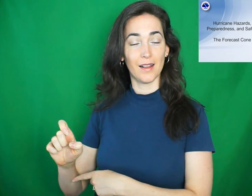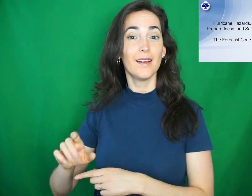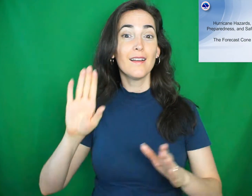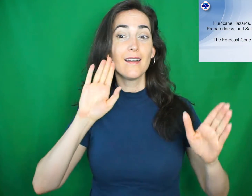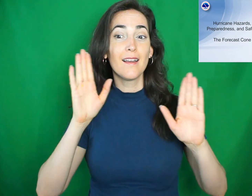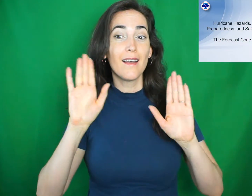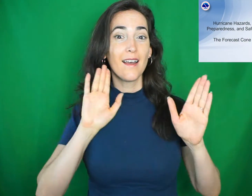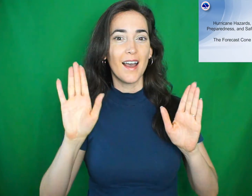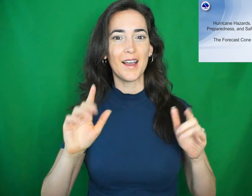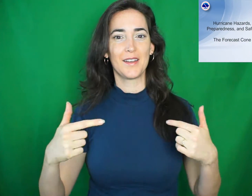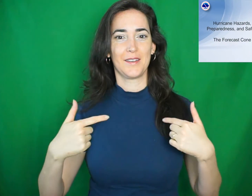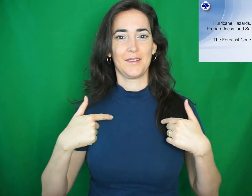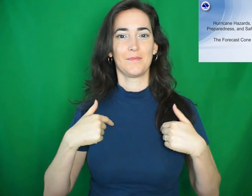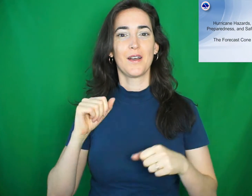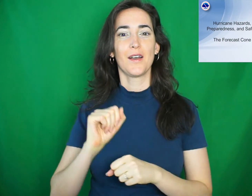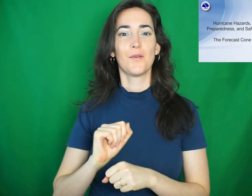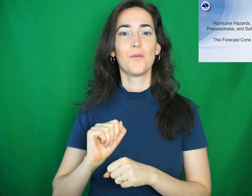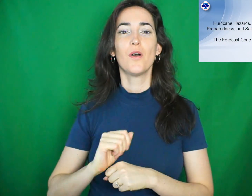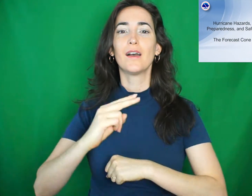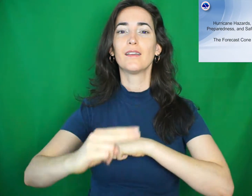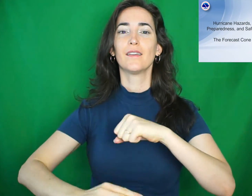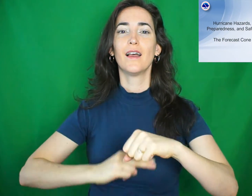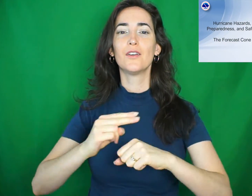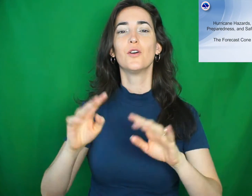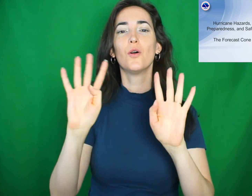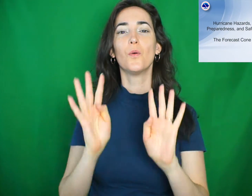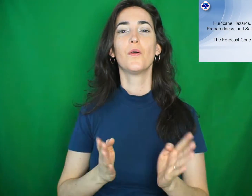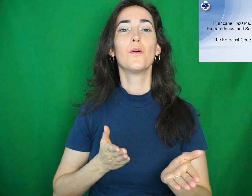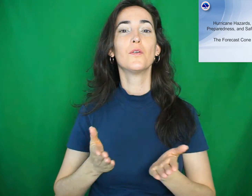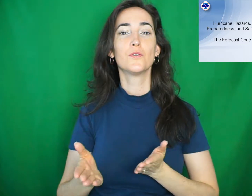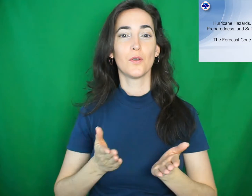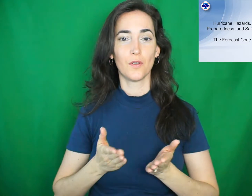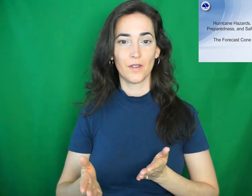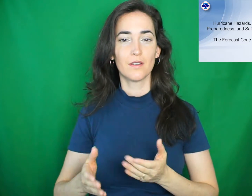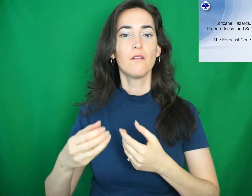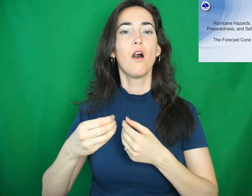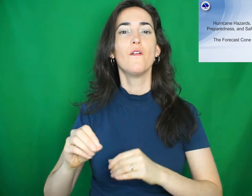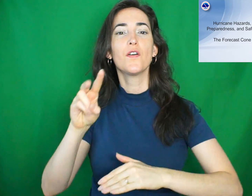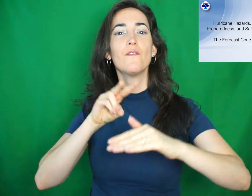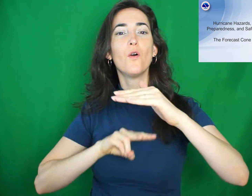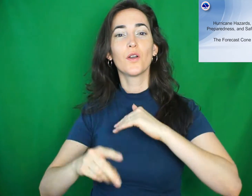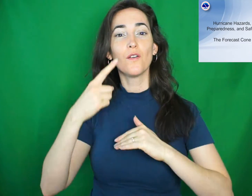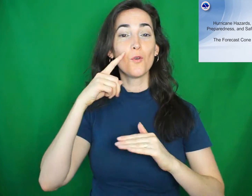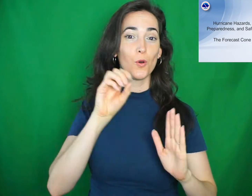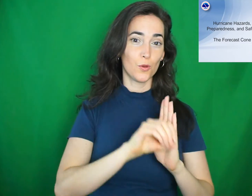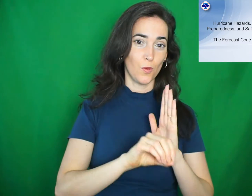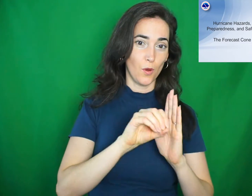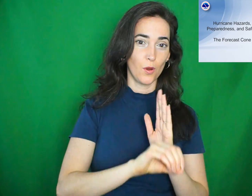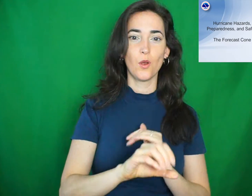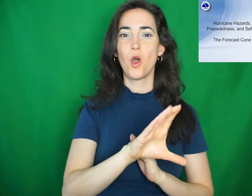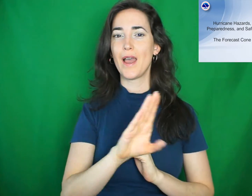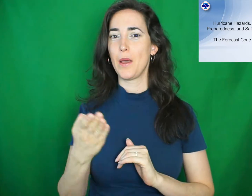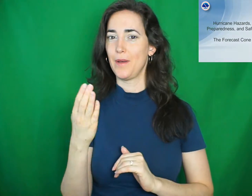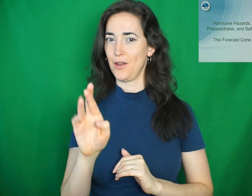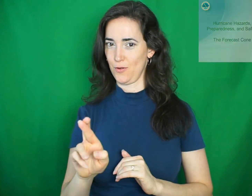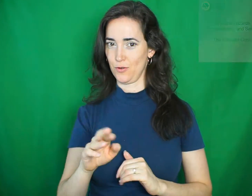Hi everyone, Danielle here from the national weather service New Orleans/Baton Rouge forecast office. In this video I'm going to talk to you more about the forecast cone.